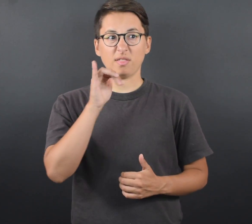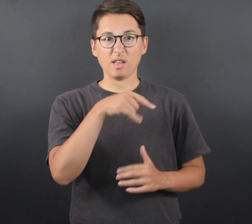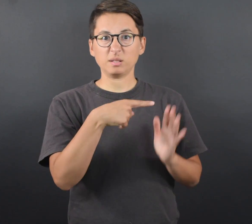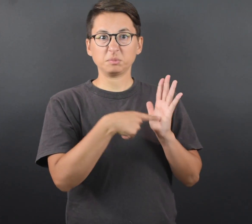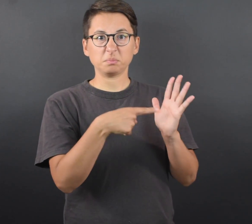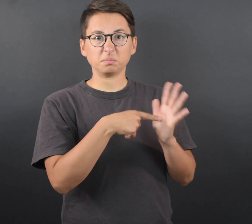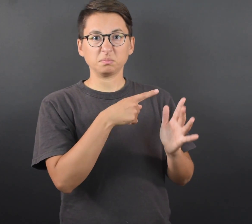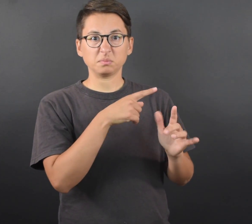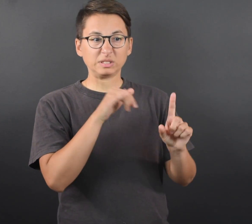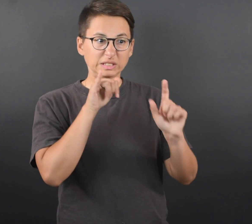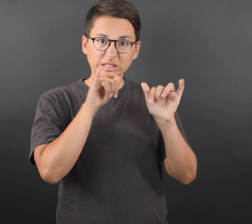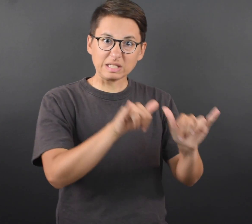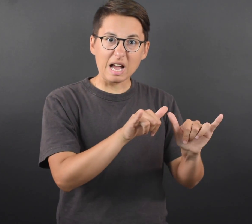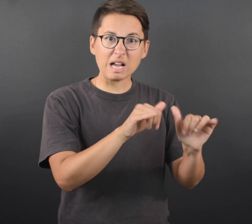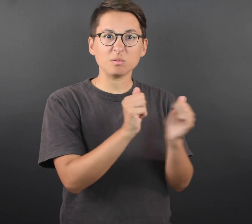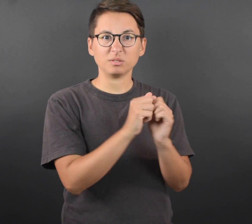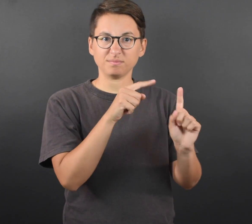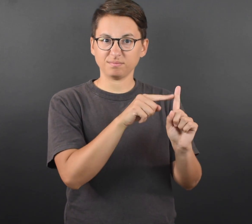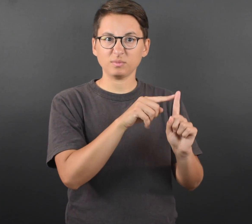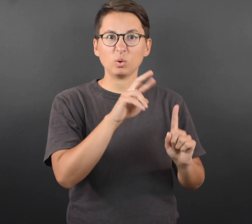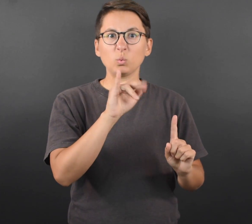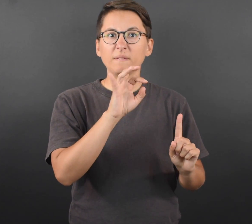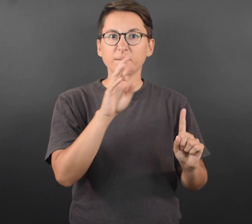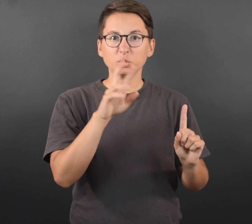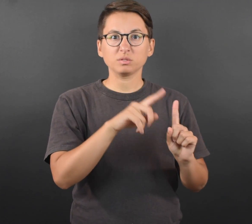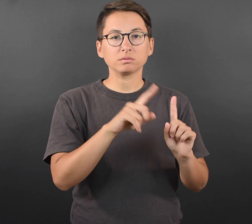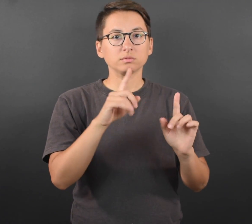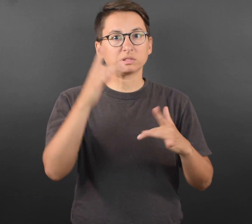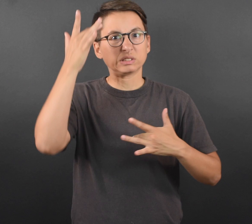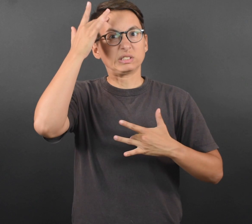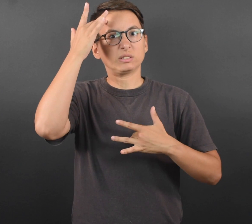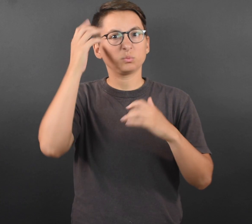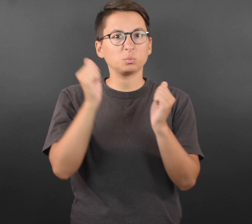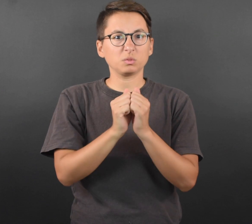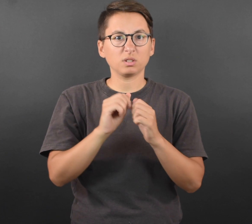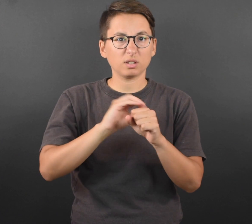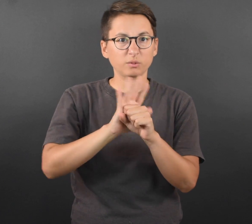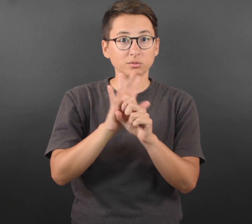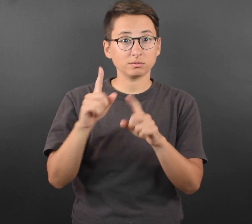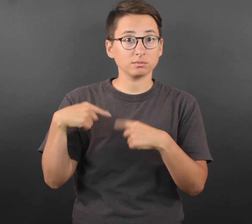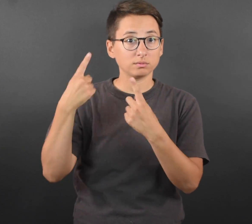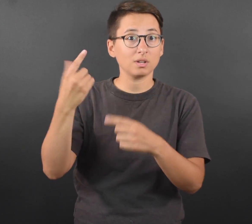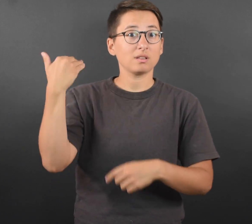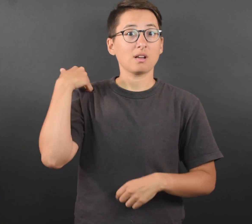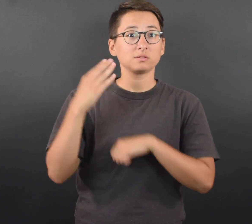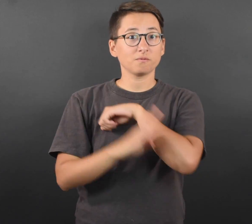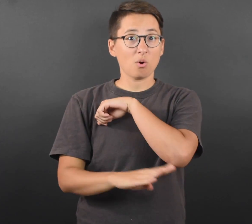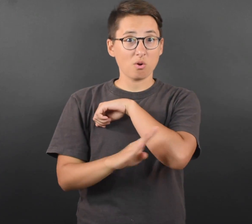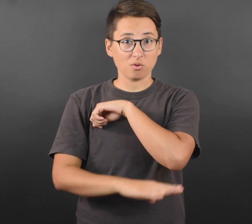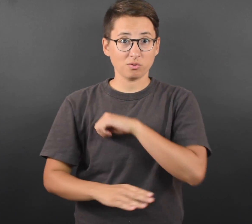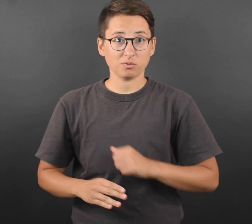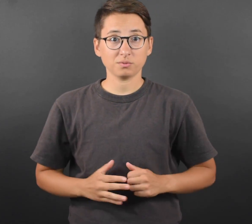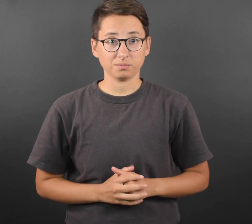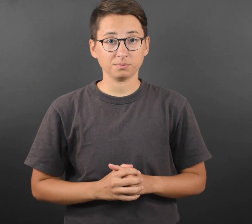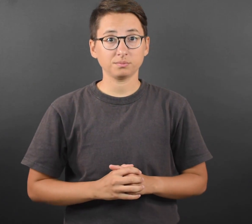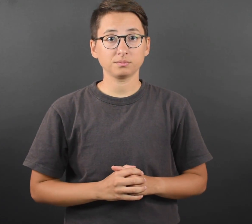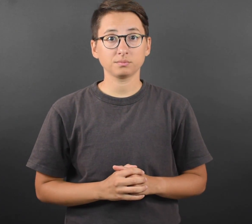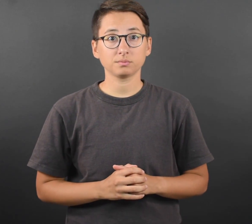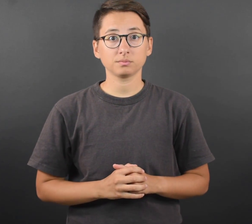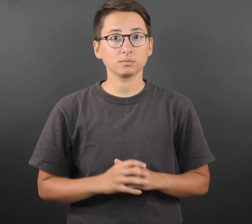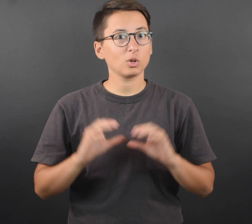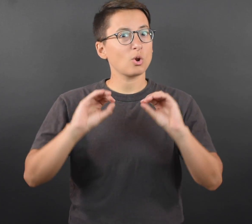The symptoms that have lingered since Rieffer fell ill with the virus last fall.